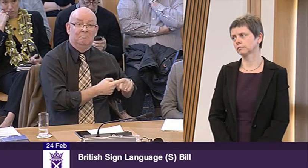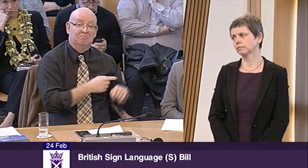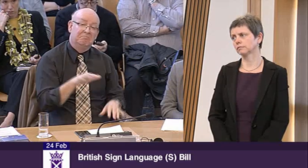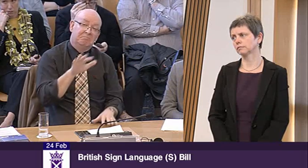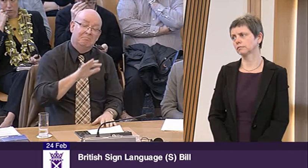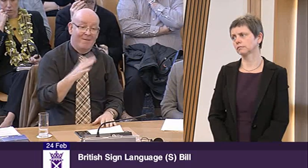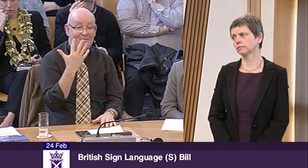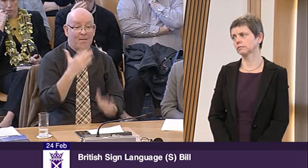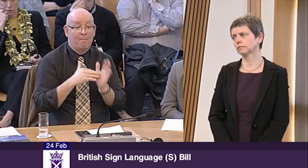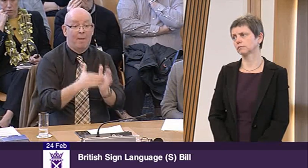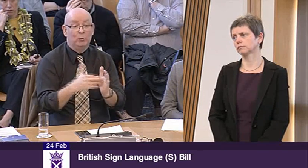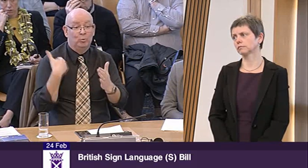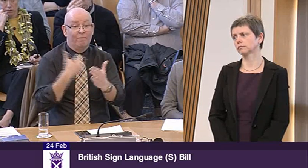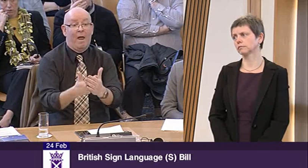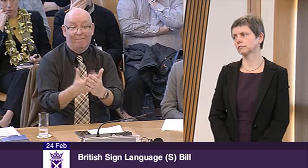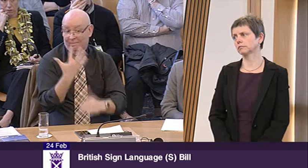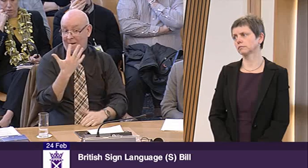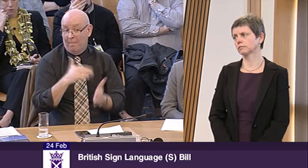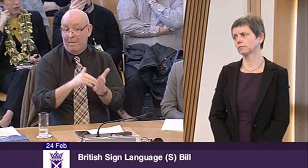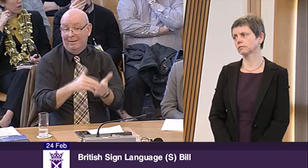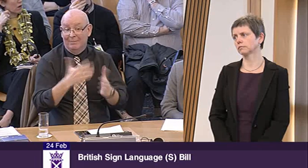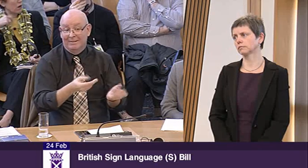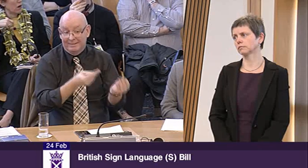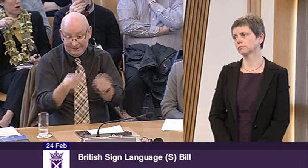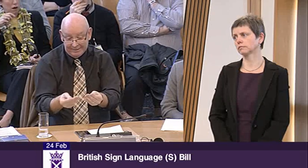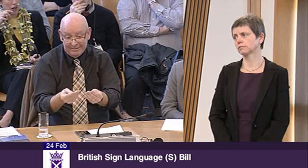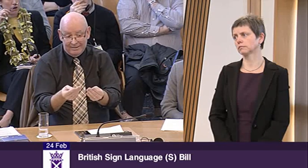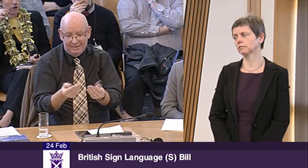Government expenditure, the amount involved has been about £5 million across the whole